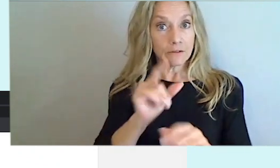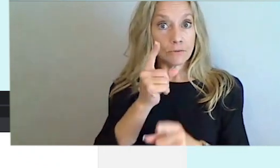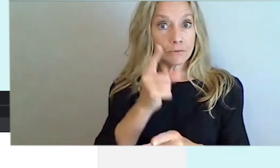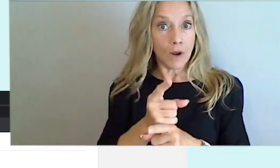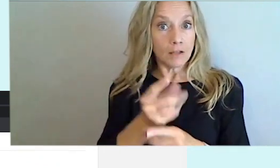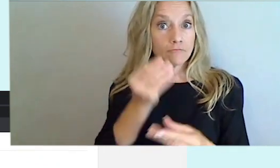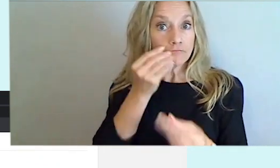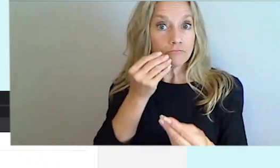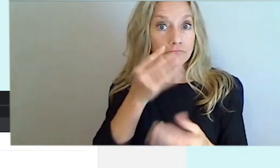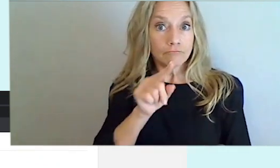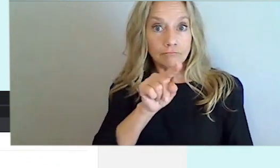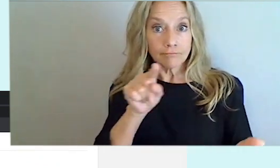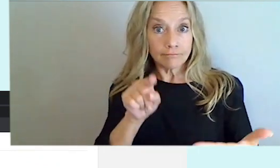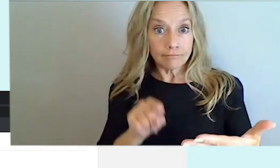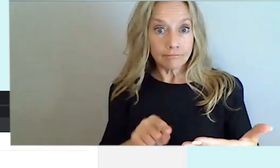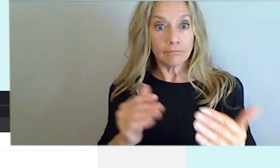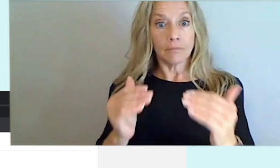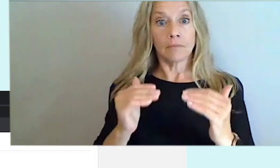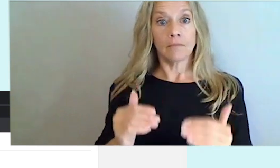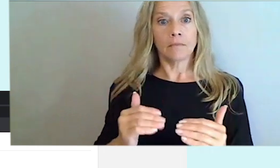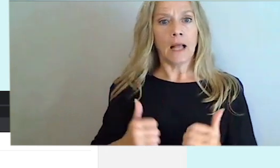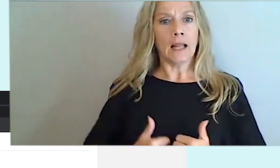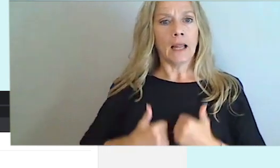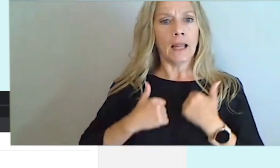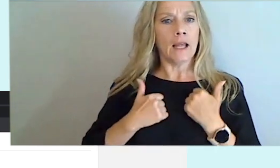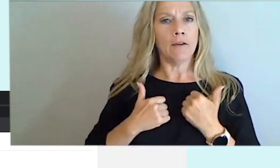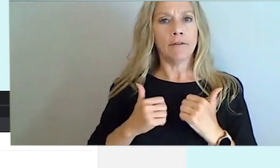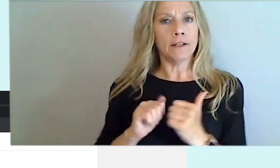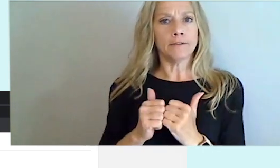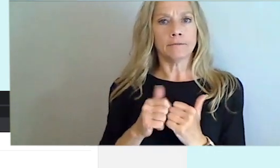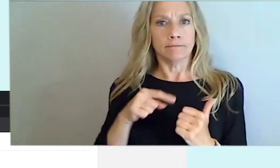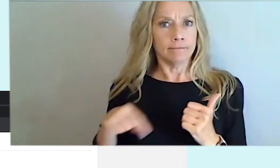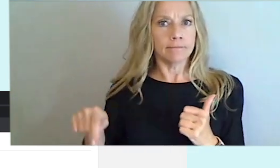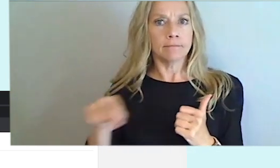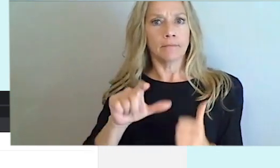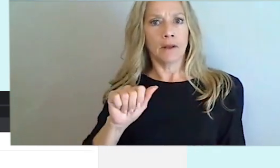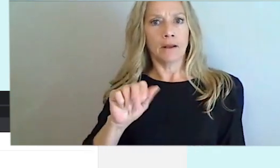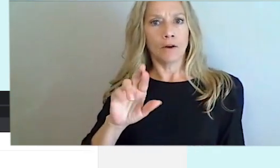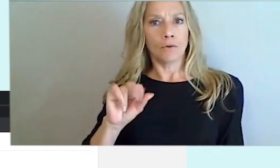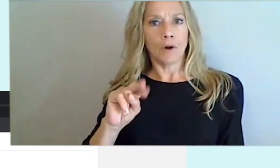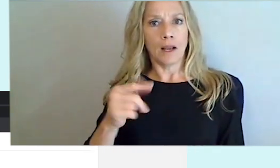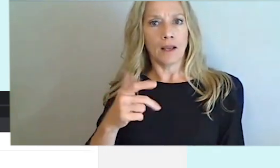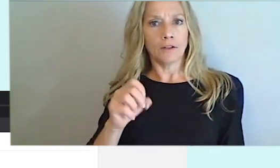In the Living Arrangements section, review the information on file and make sure it is still correct.